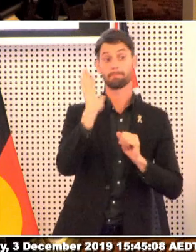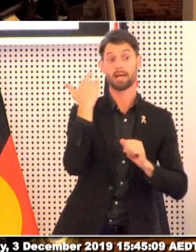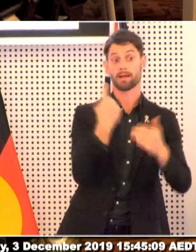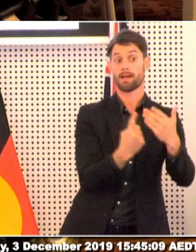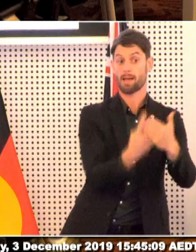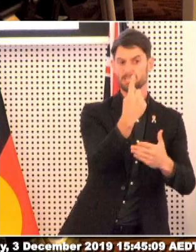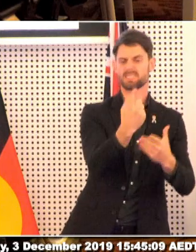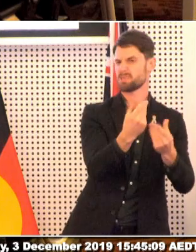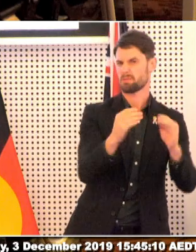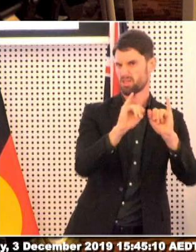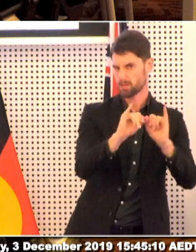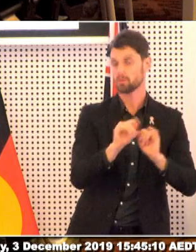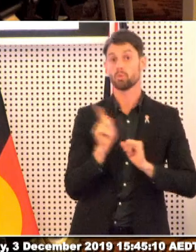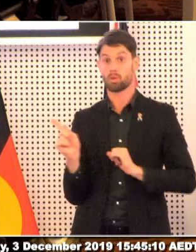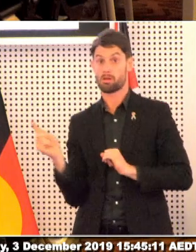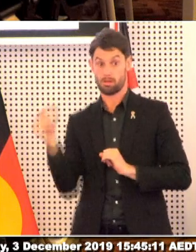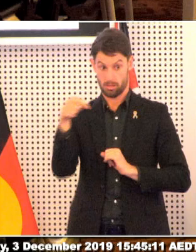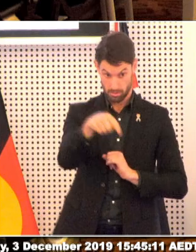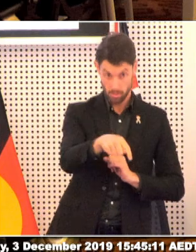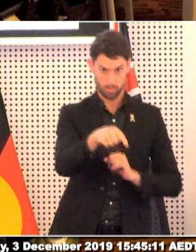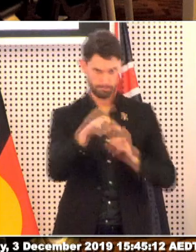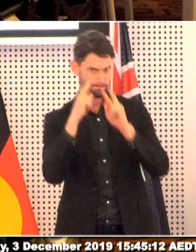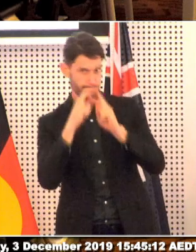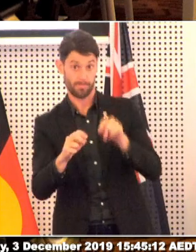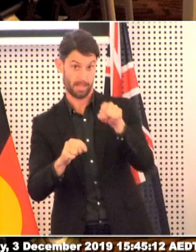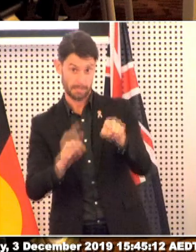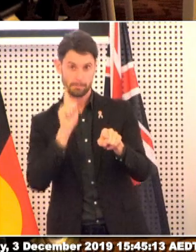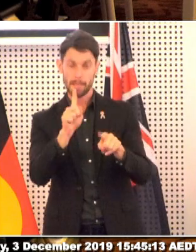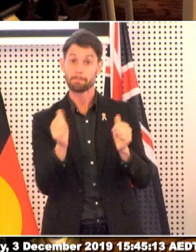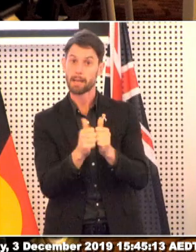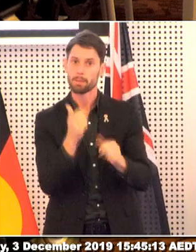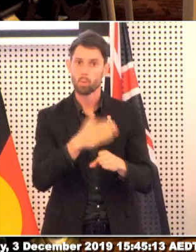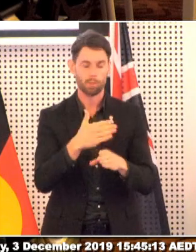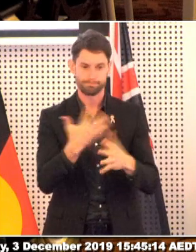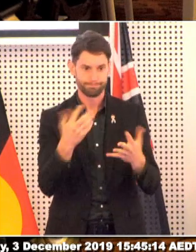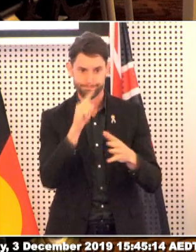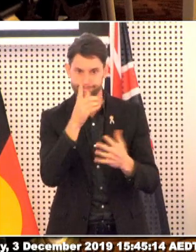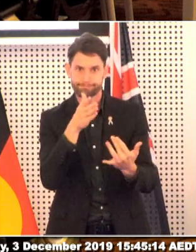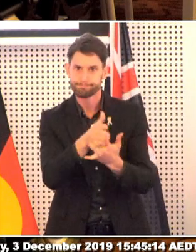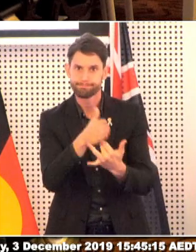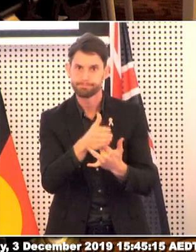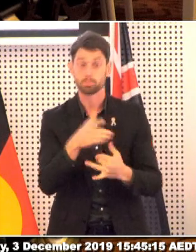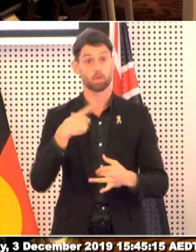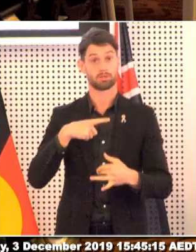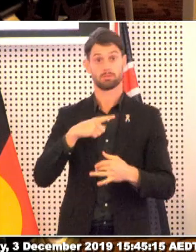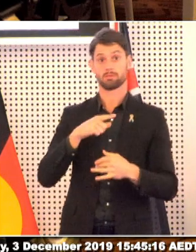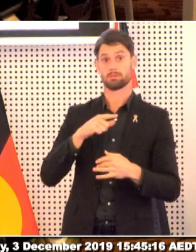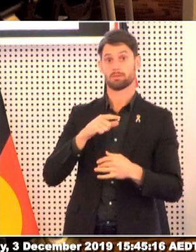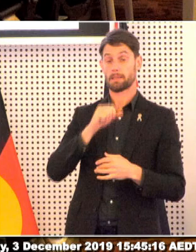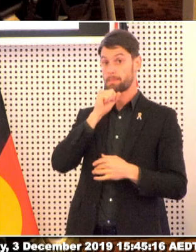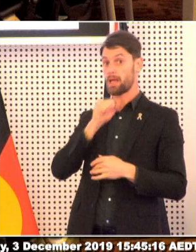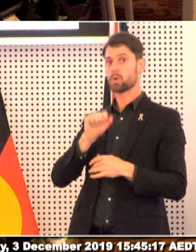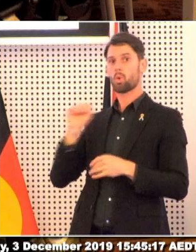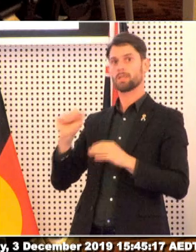So I think these are for Ms Masterson in paragraph 21, and for Mr Roche in 7.2.